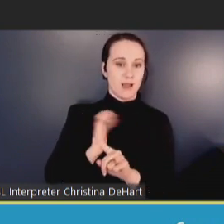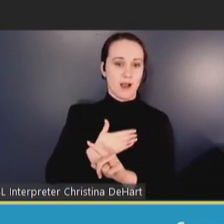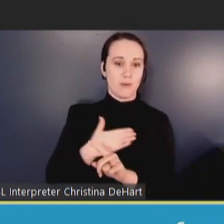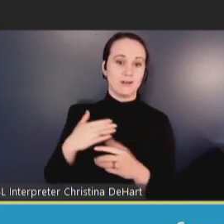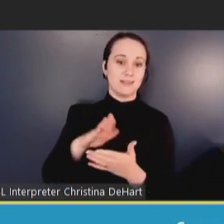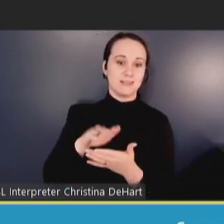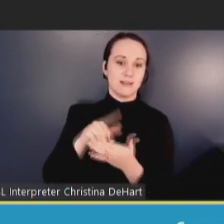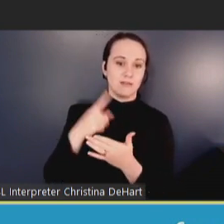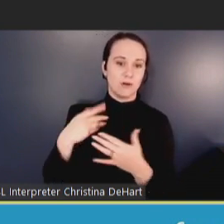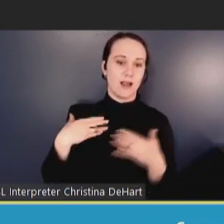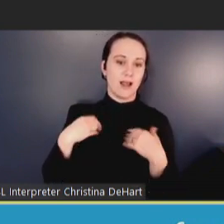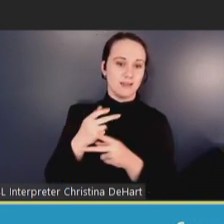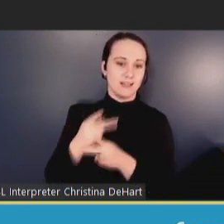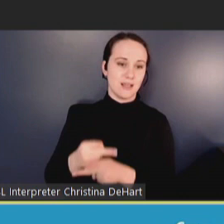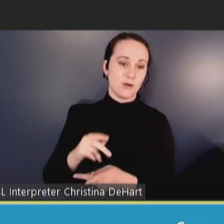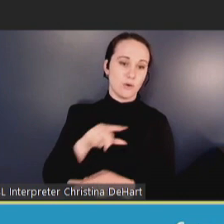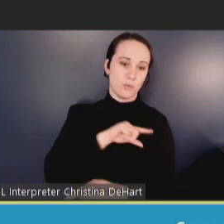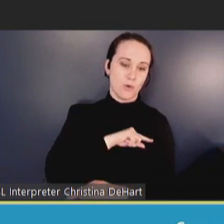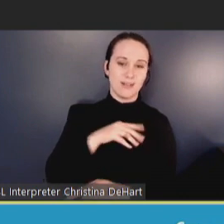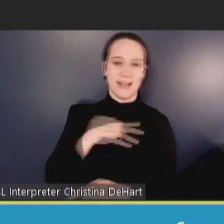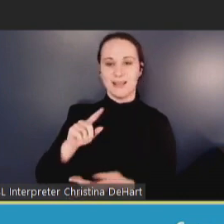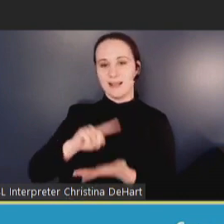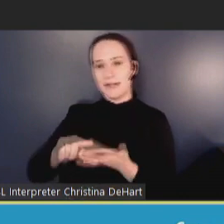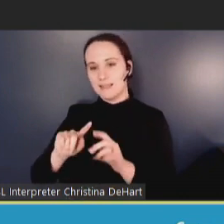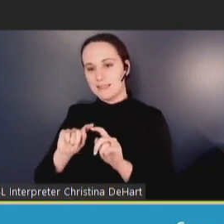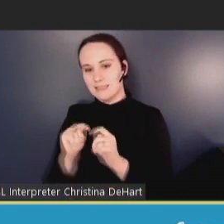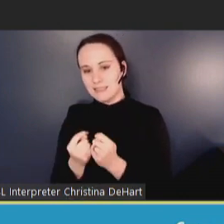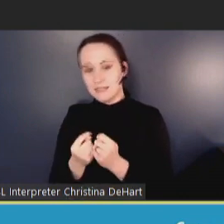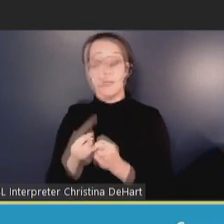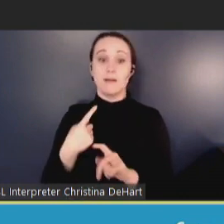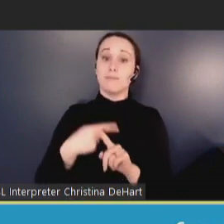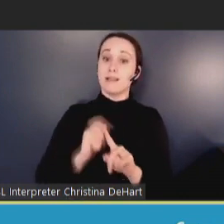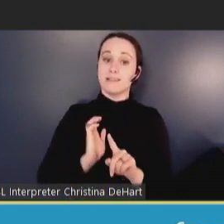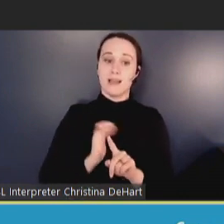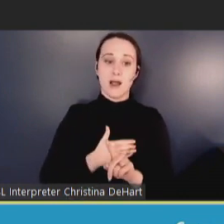along with ambulatory leadership and stakeholders. We are currently planning